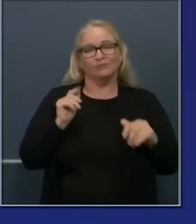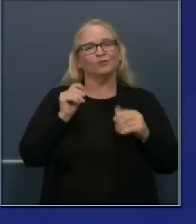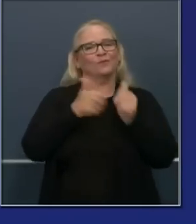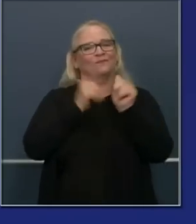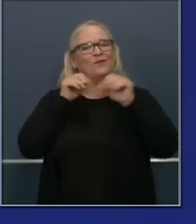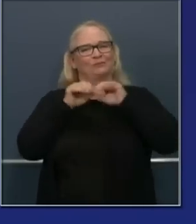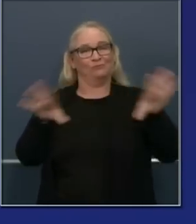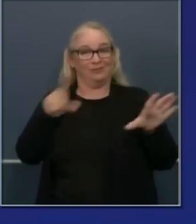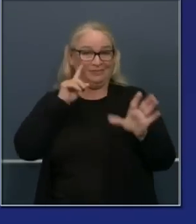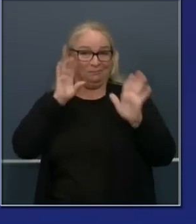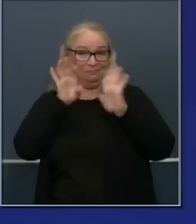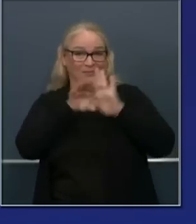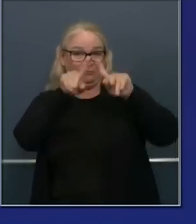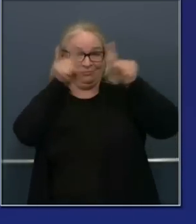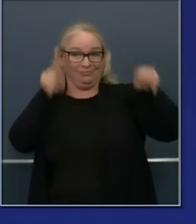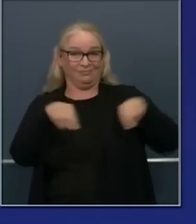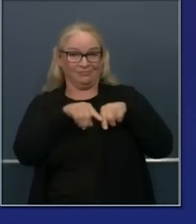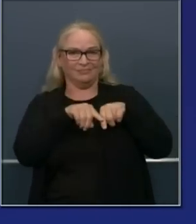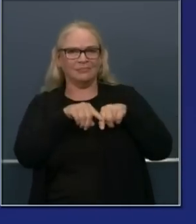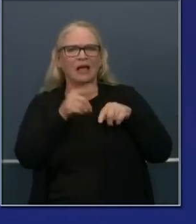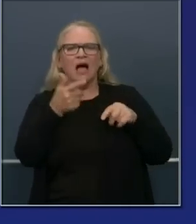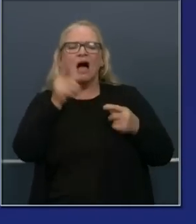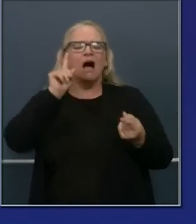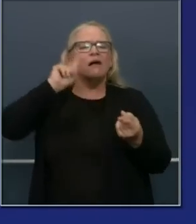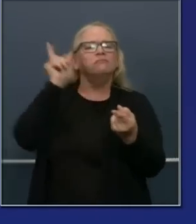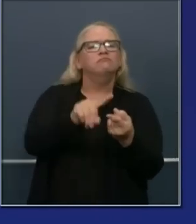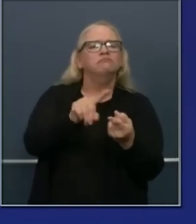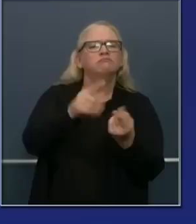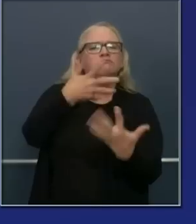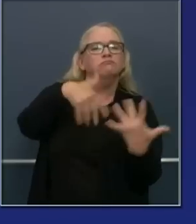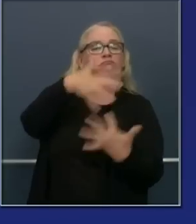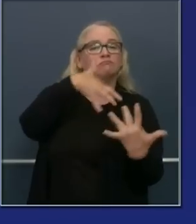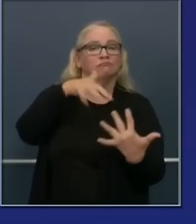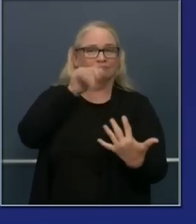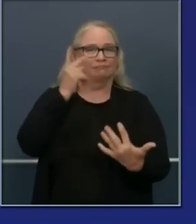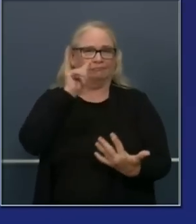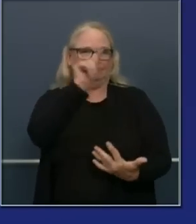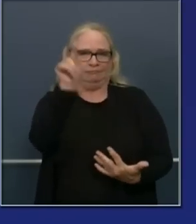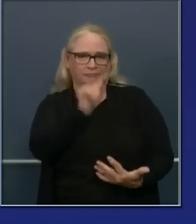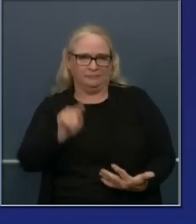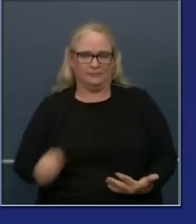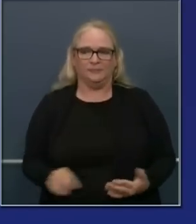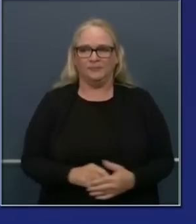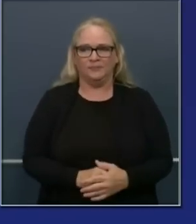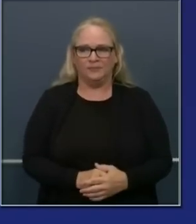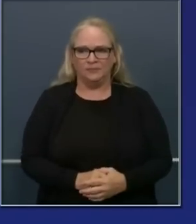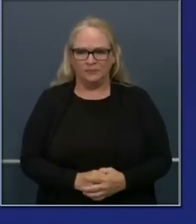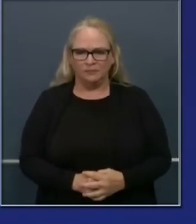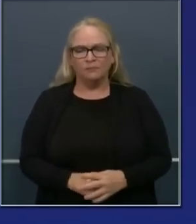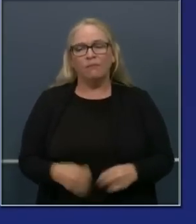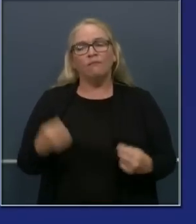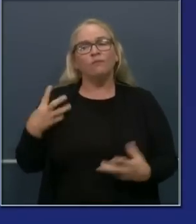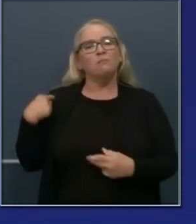CONTRACT THE DISEASE AND OF COURSE YOU AS WELL BEING